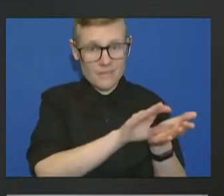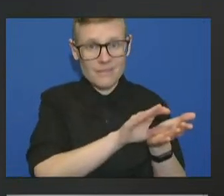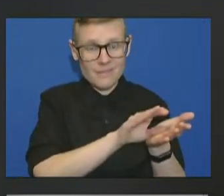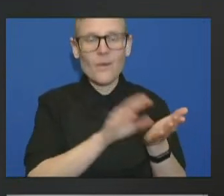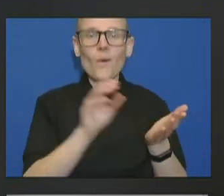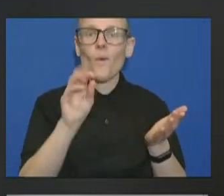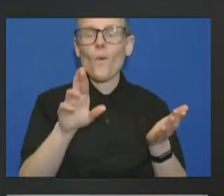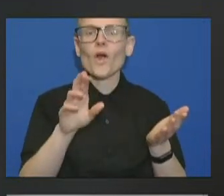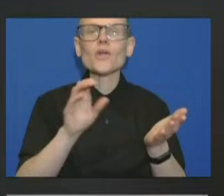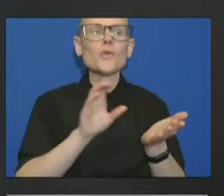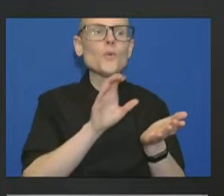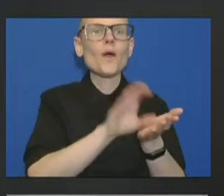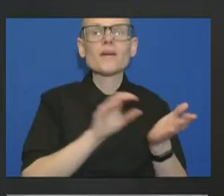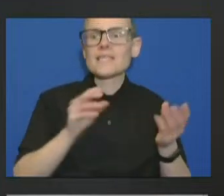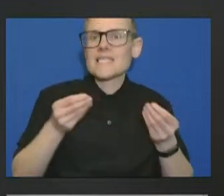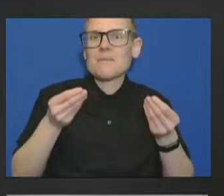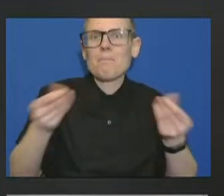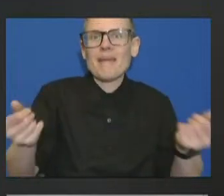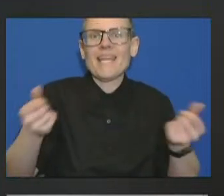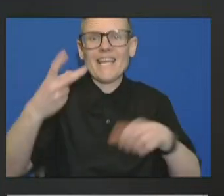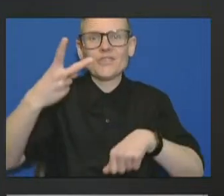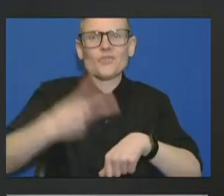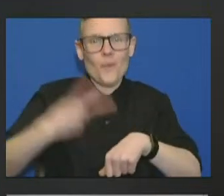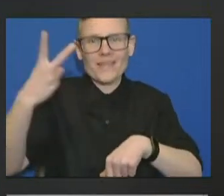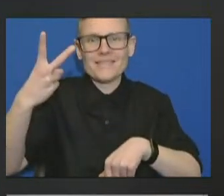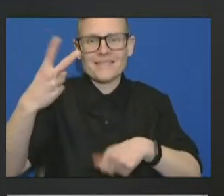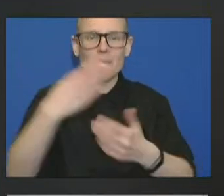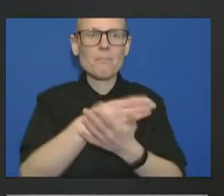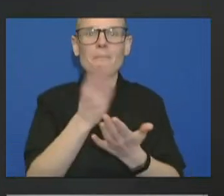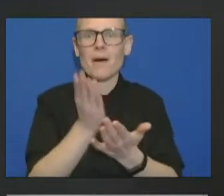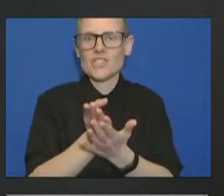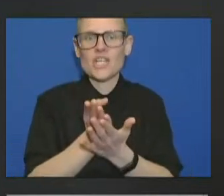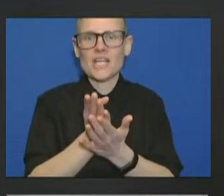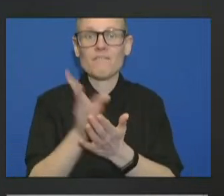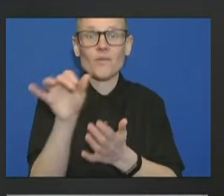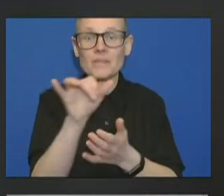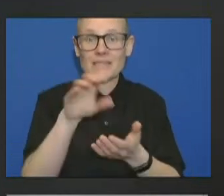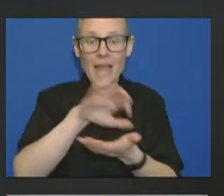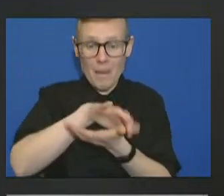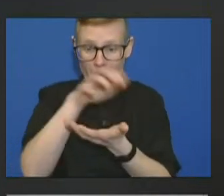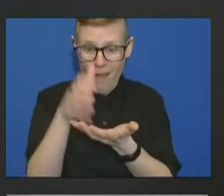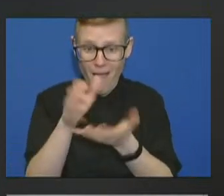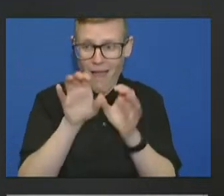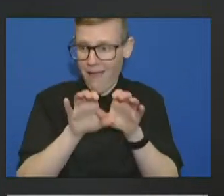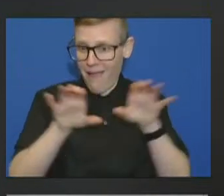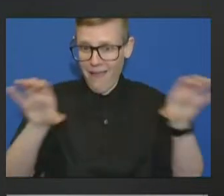their original intent. Otherwise you are effectively spending the